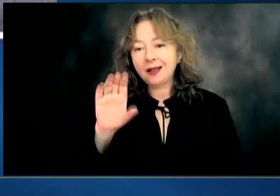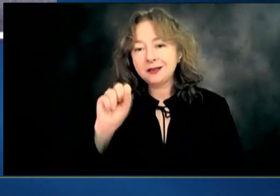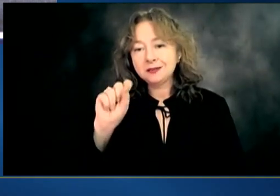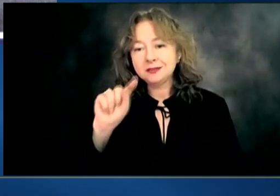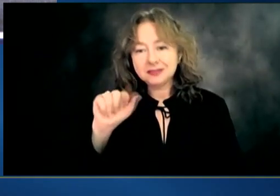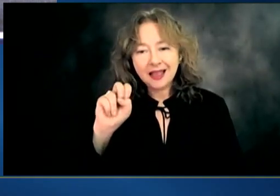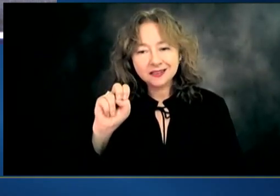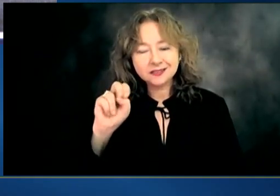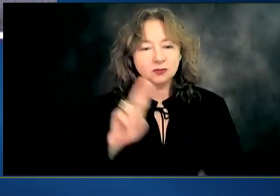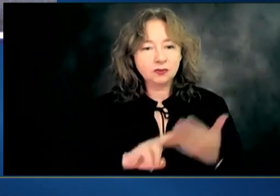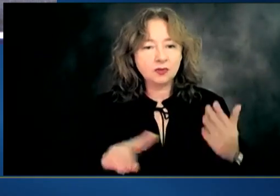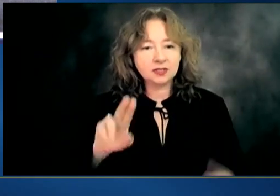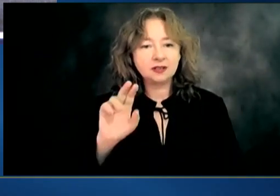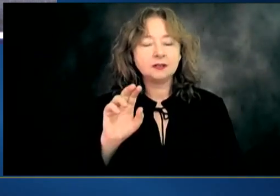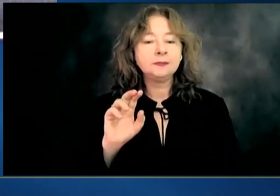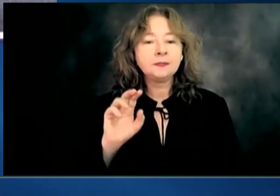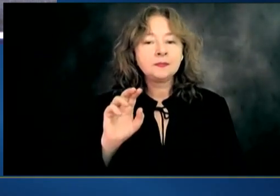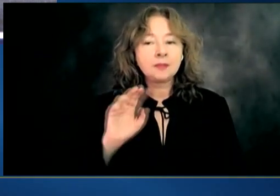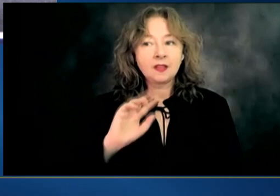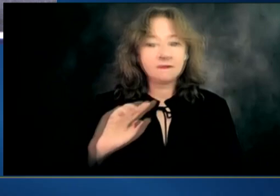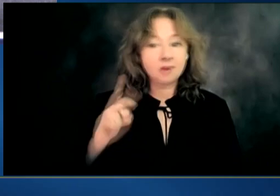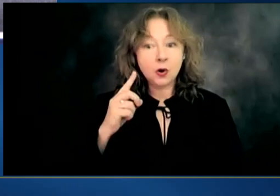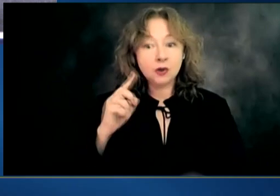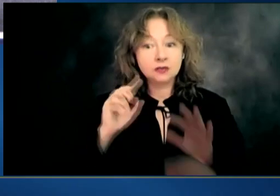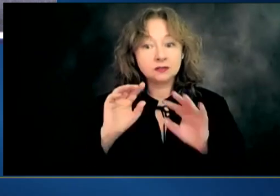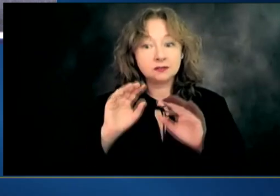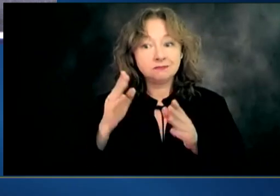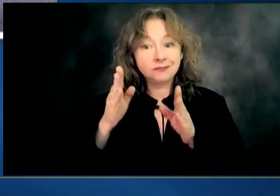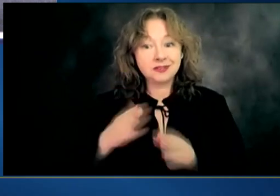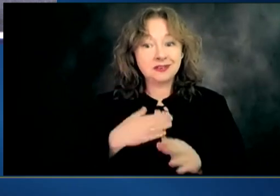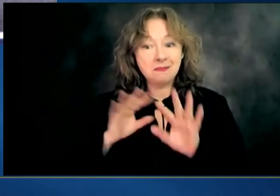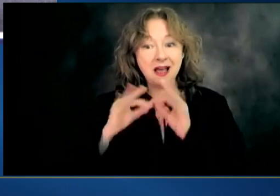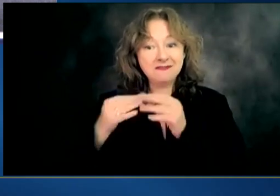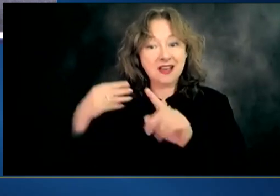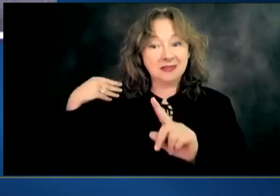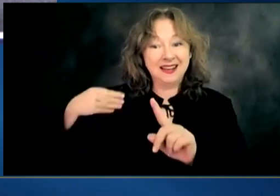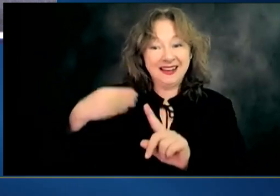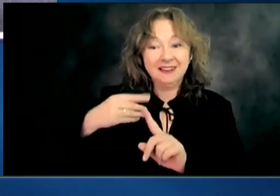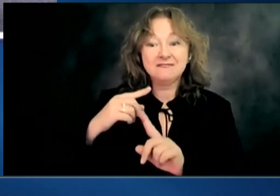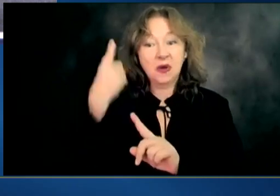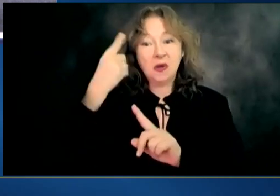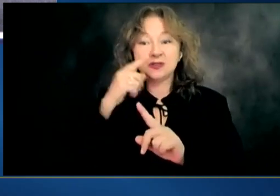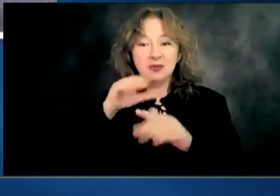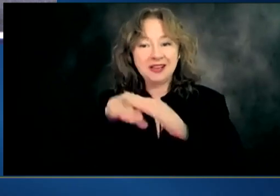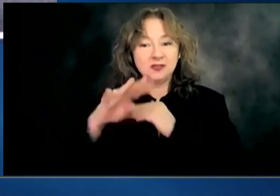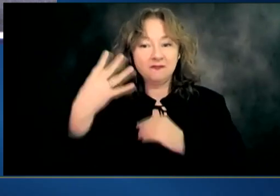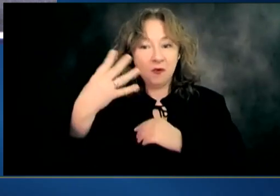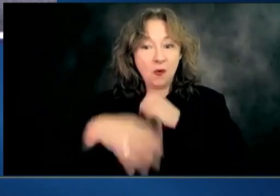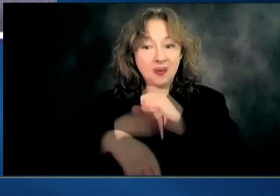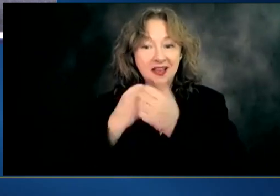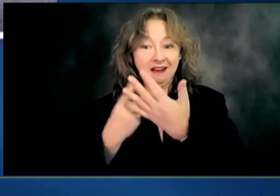being the first person in my family to attend a four-year university. Now, college with sickle